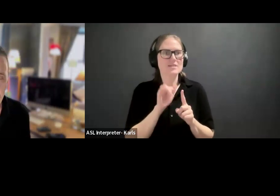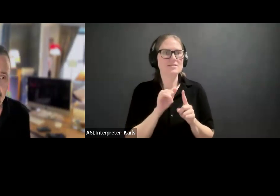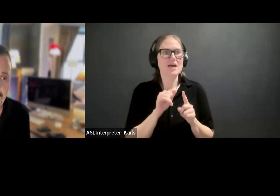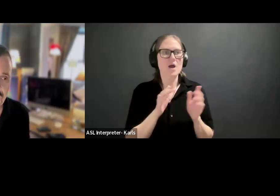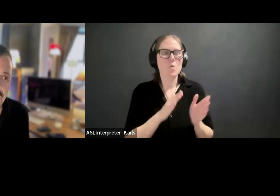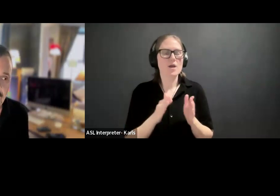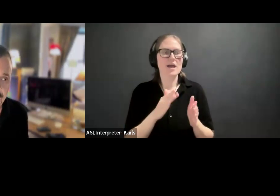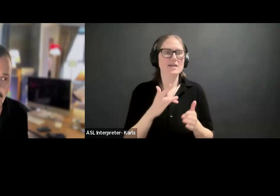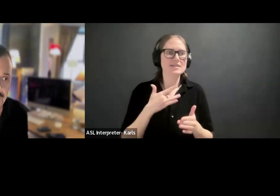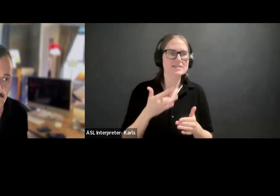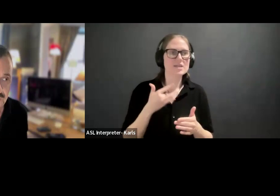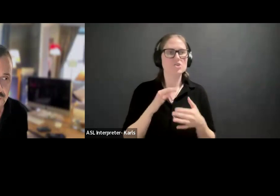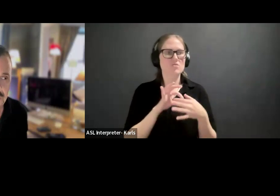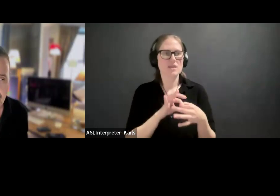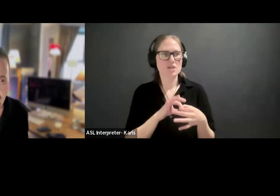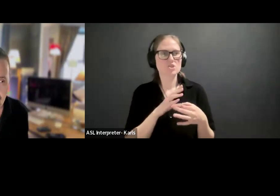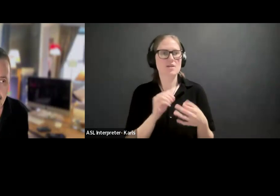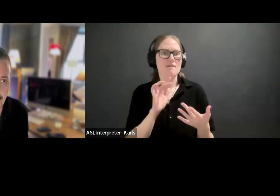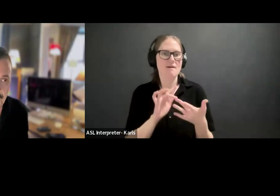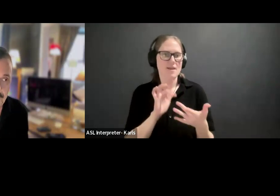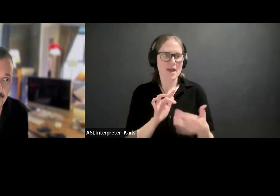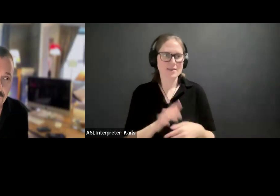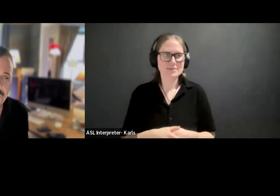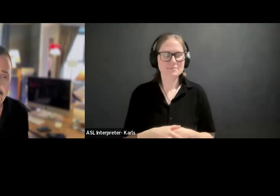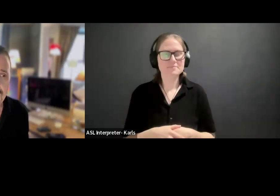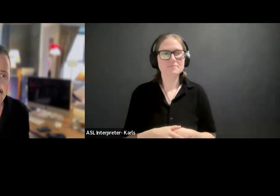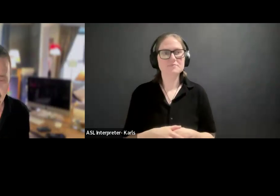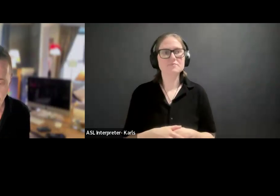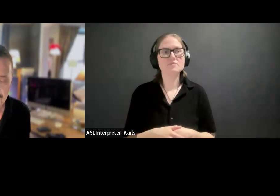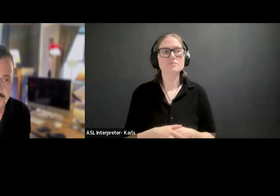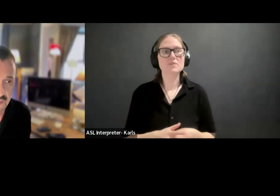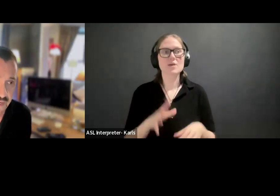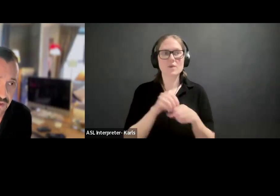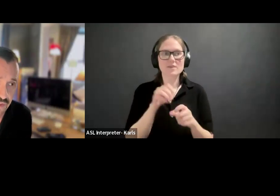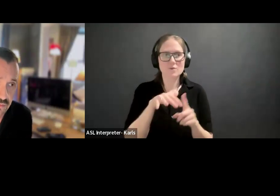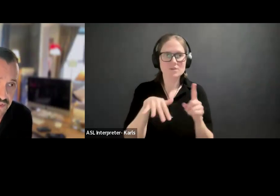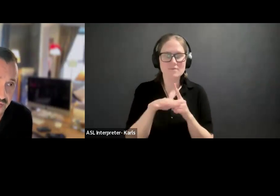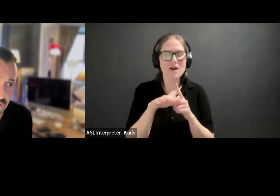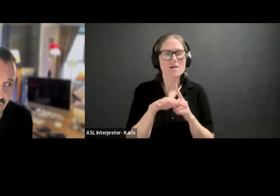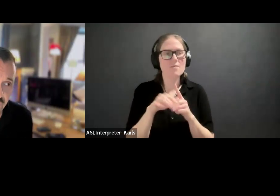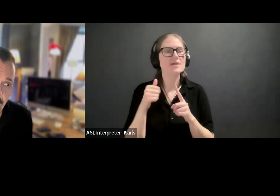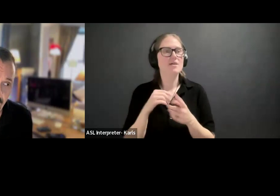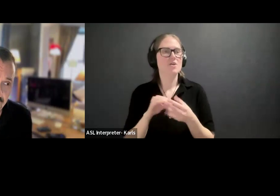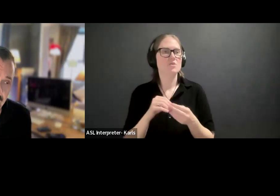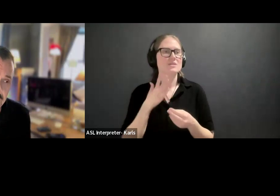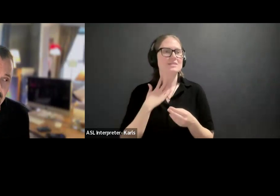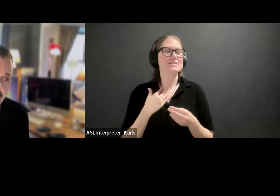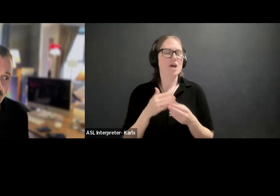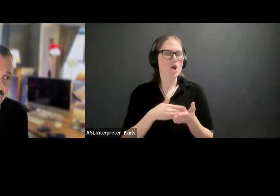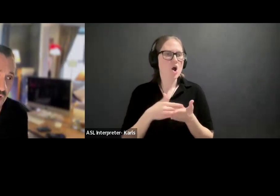relation and contact. And within those environments, I argue, desire often operated not as